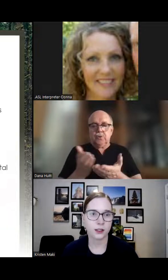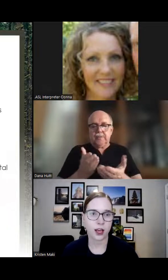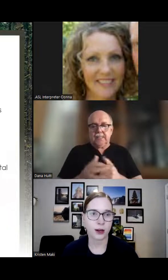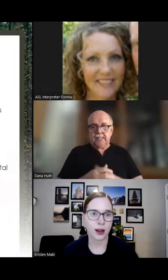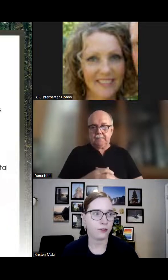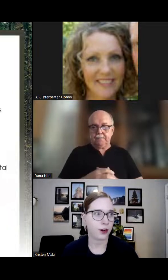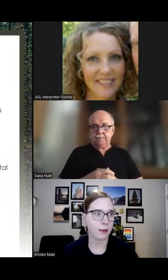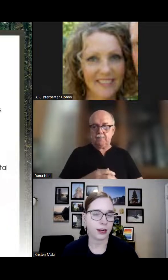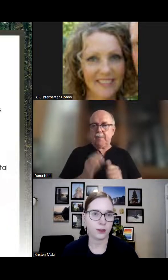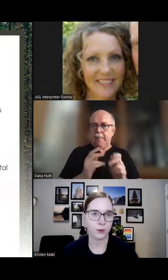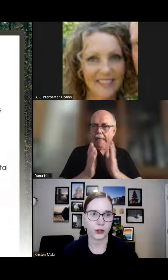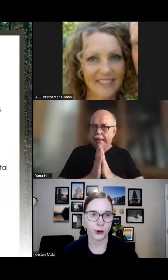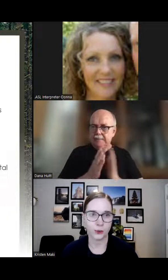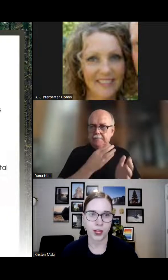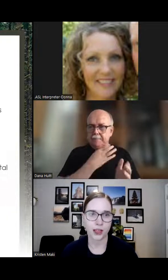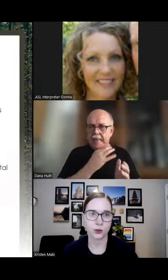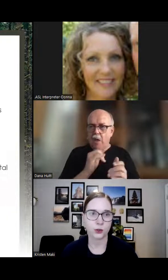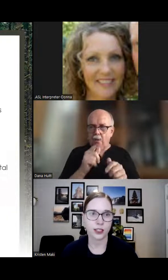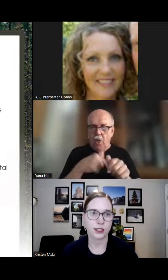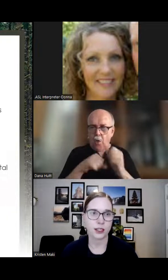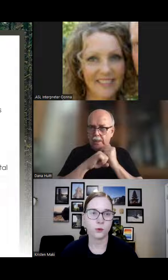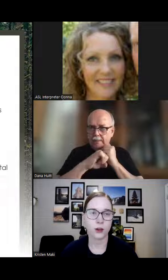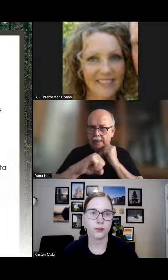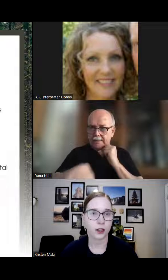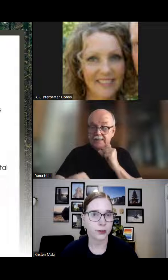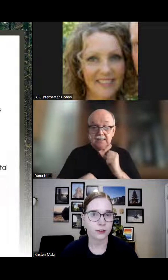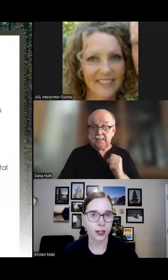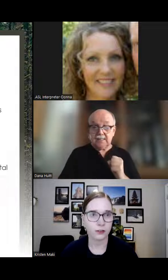to not just get paid for your time but you're able to use that money